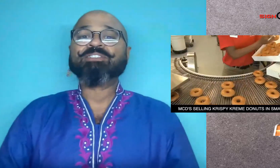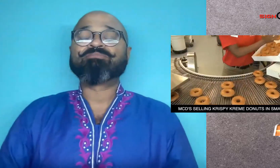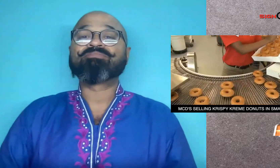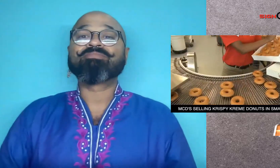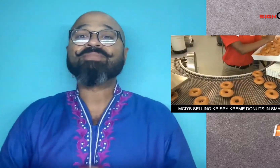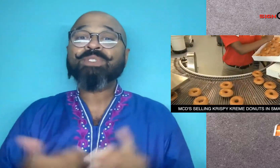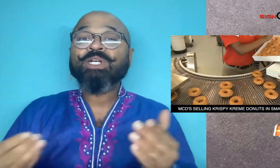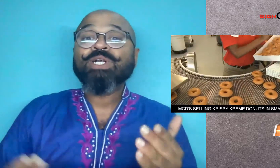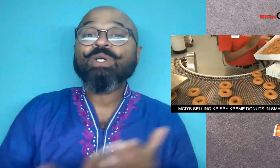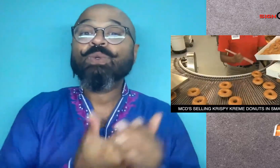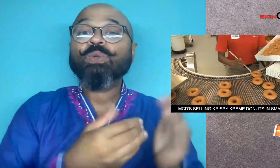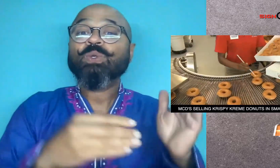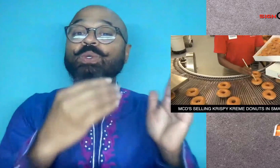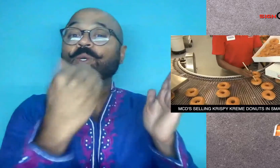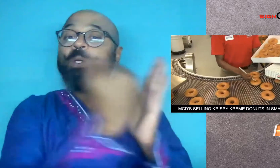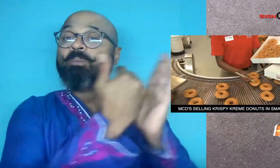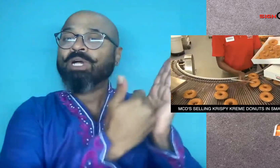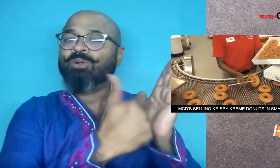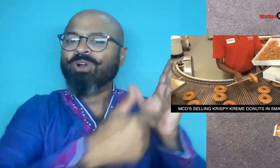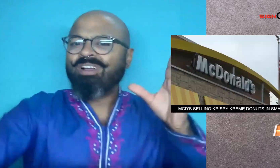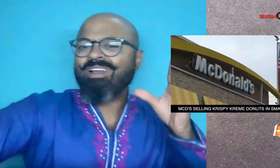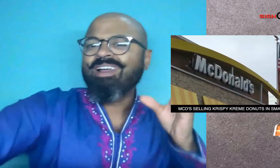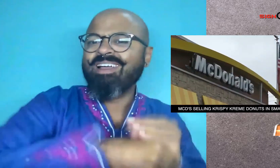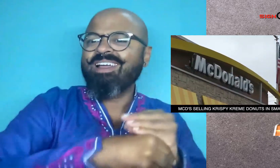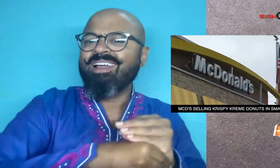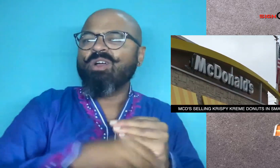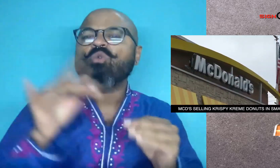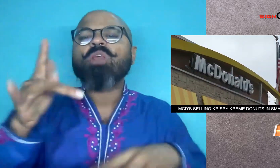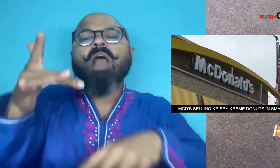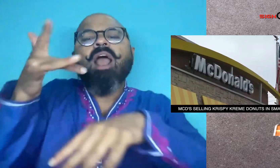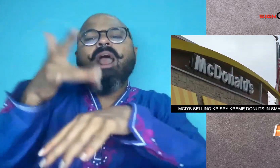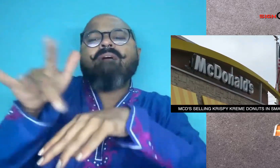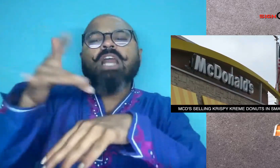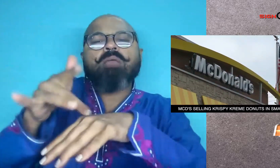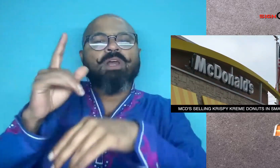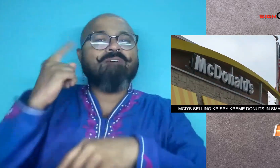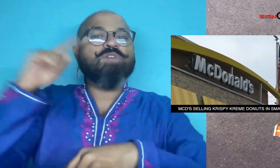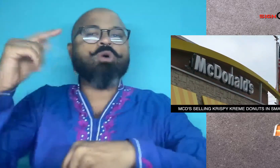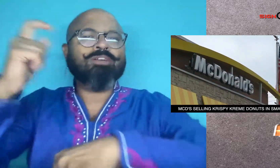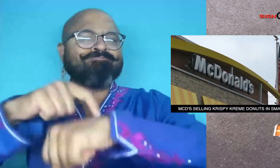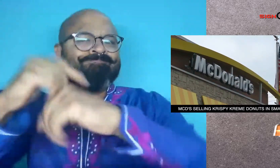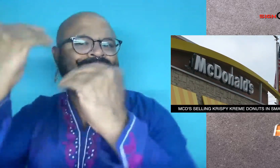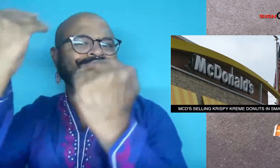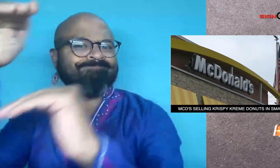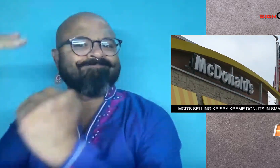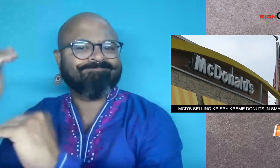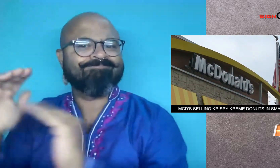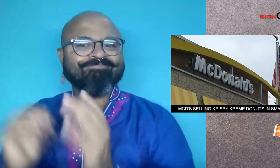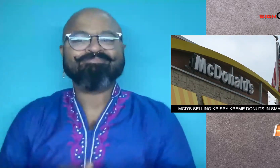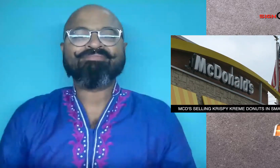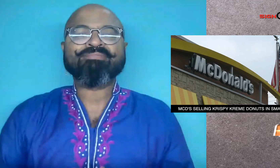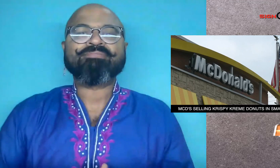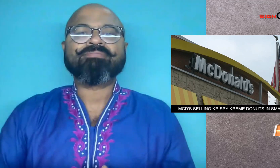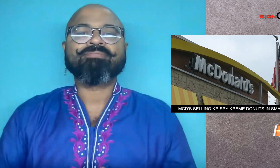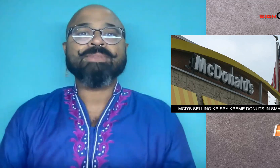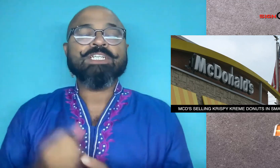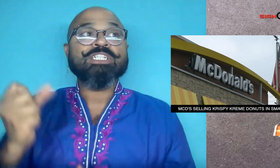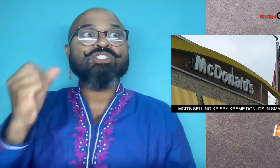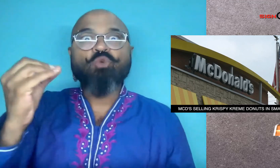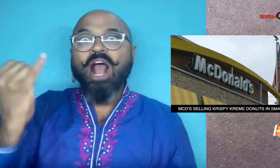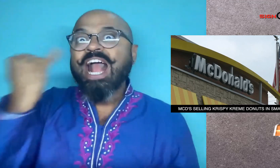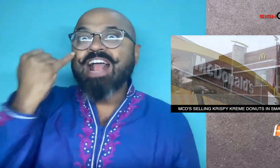to the locations and customers will be able to buy them all day while supplies last The